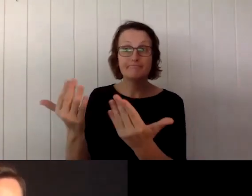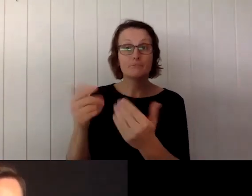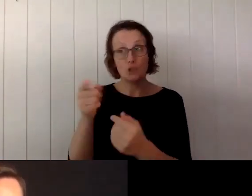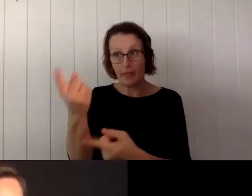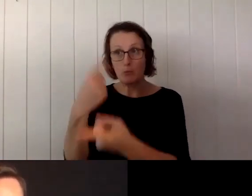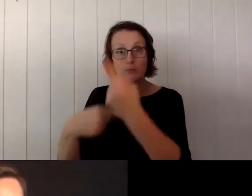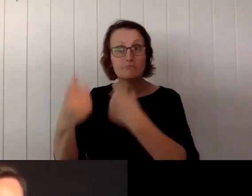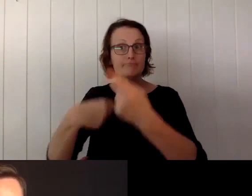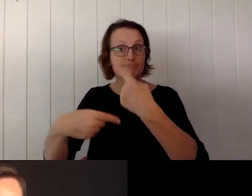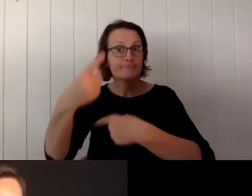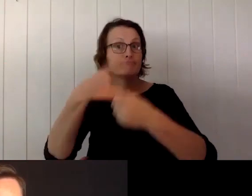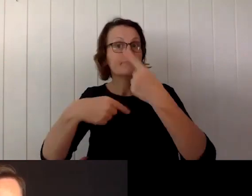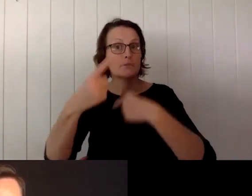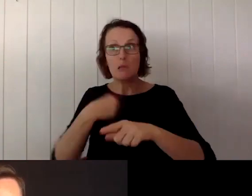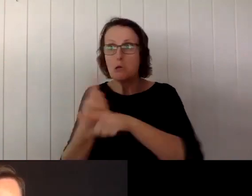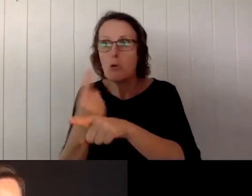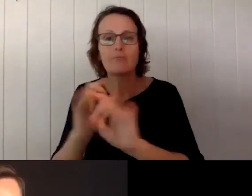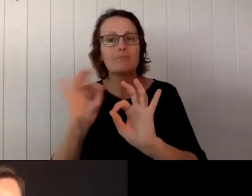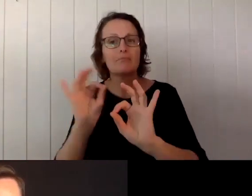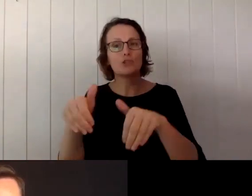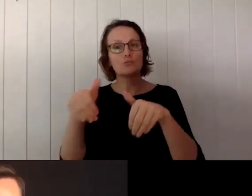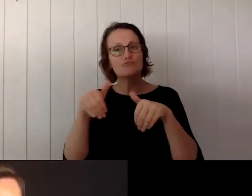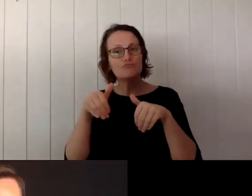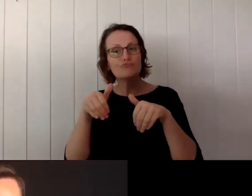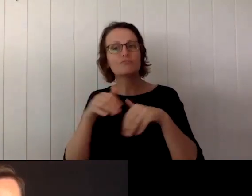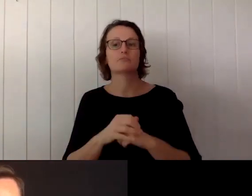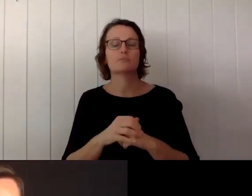what's going on. The only thing I'd probably add - the third point -